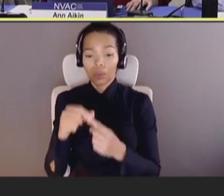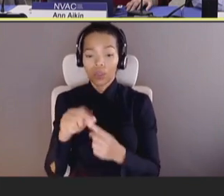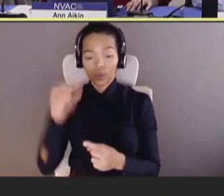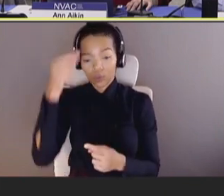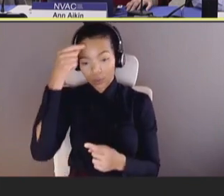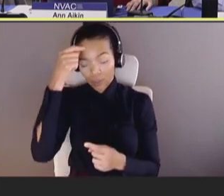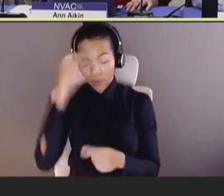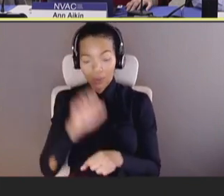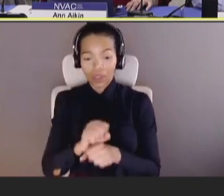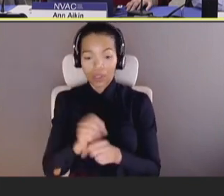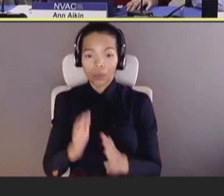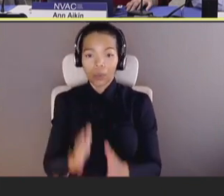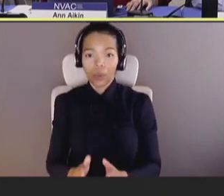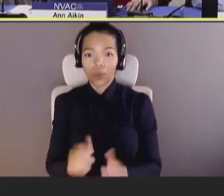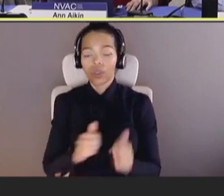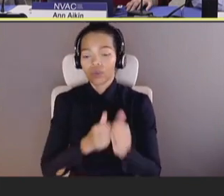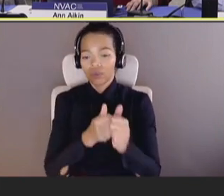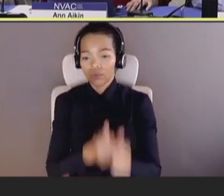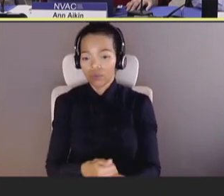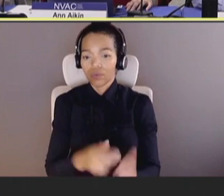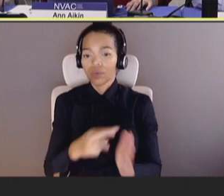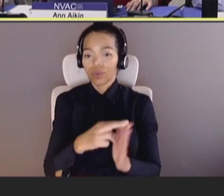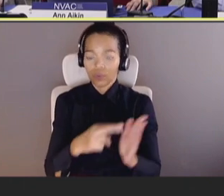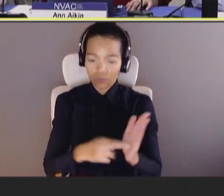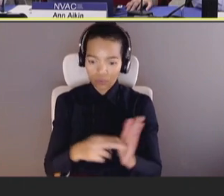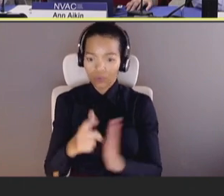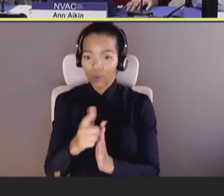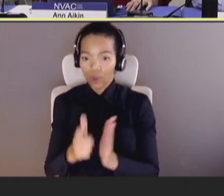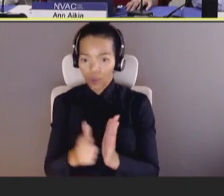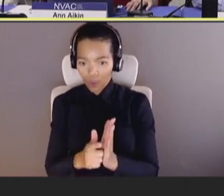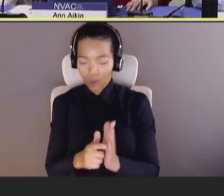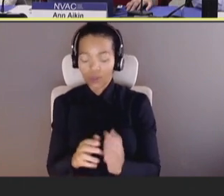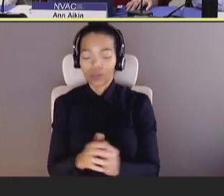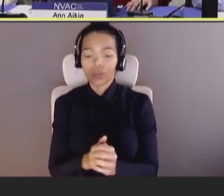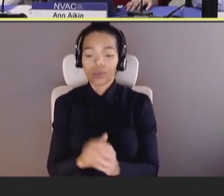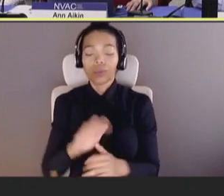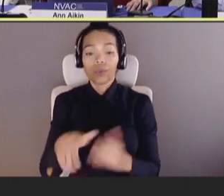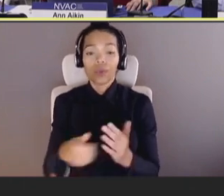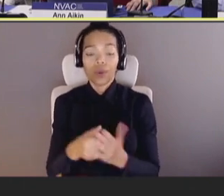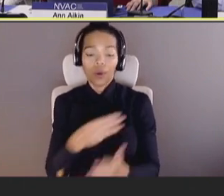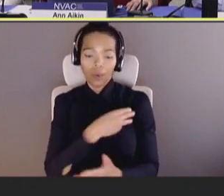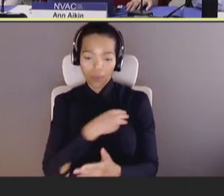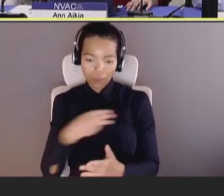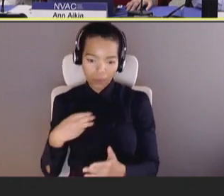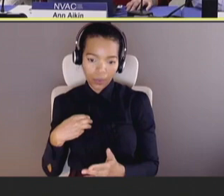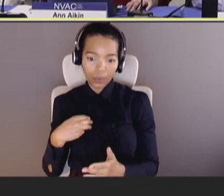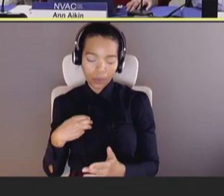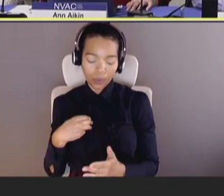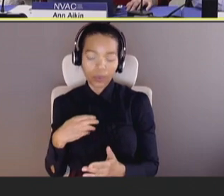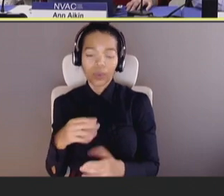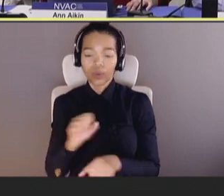interest laws and regulations, as are all members who work for the federal government. These members